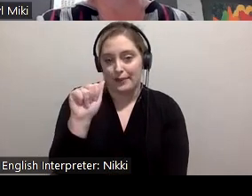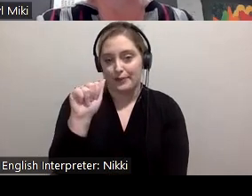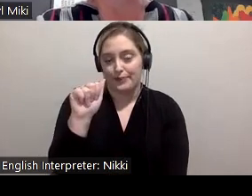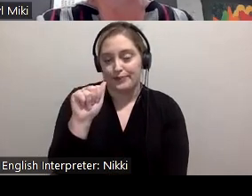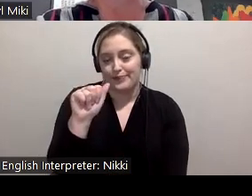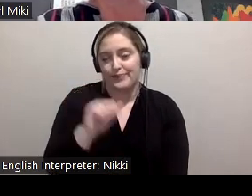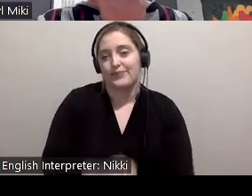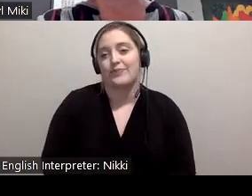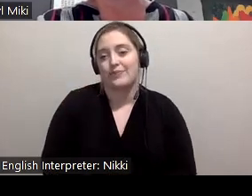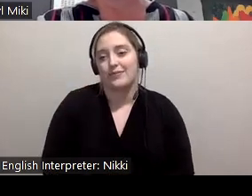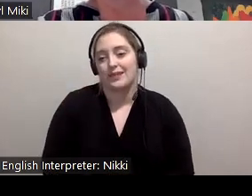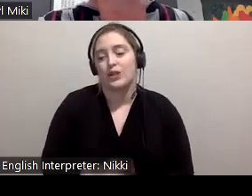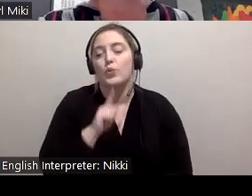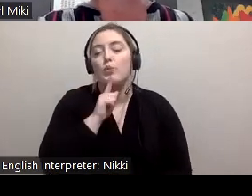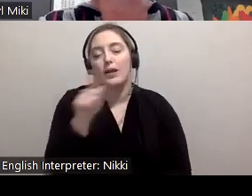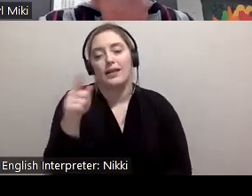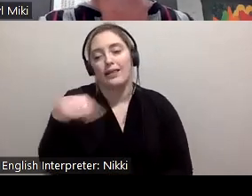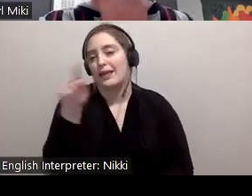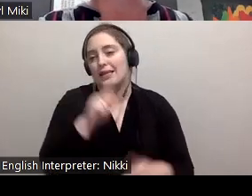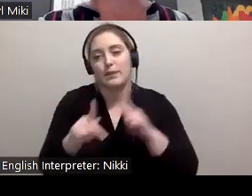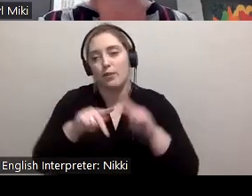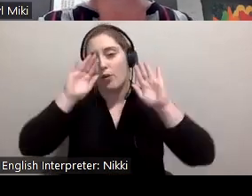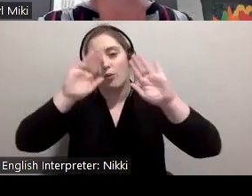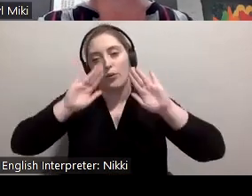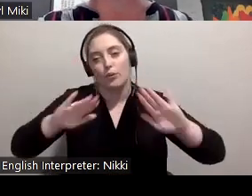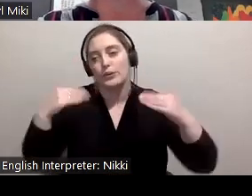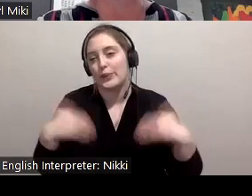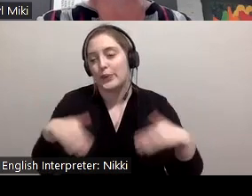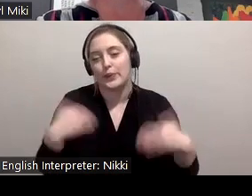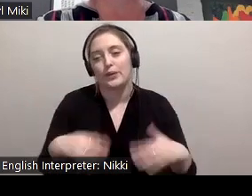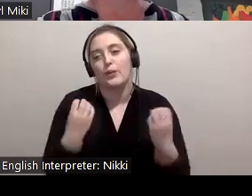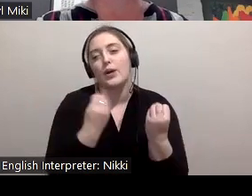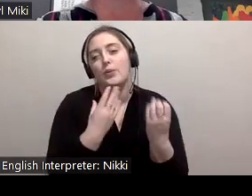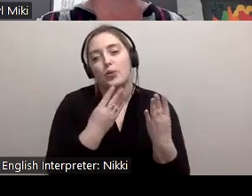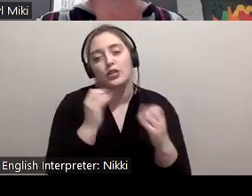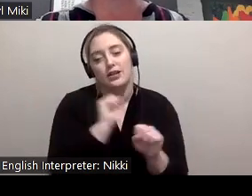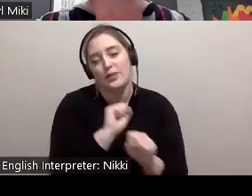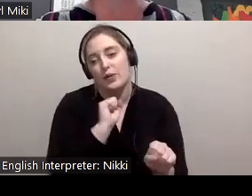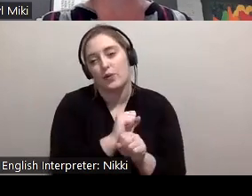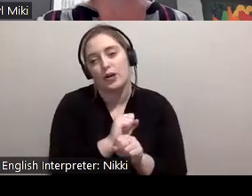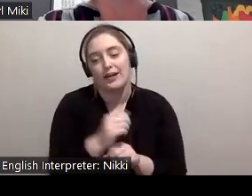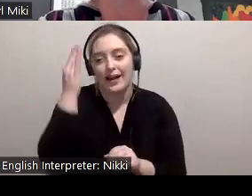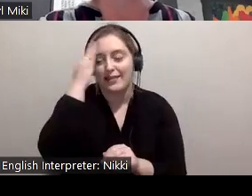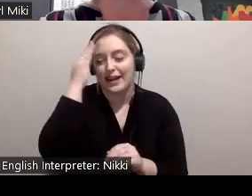really great. They're so great and we so appreciate the work that they do and they know all the ins and outs of the online